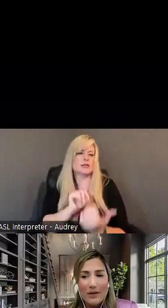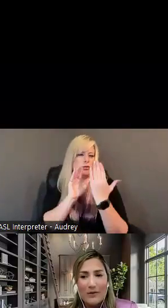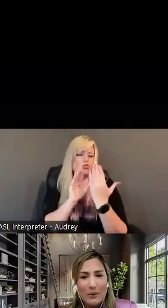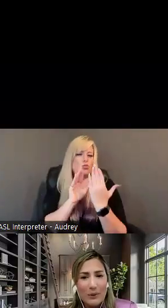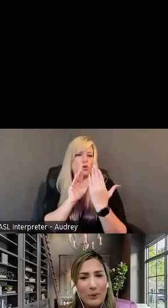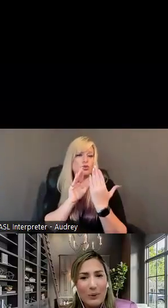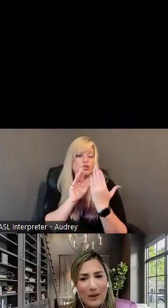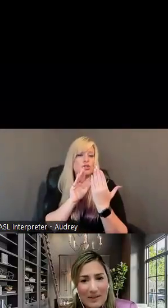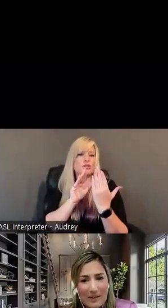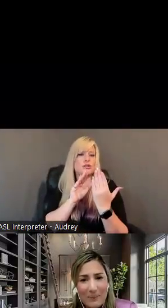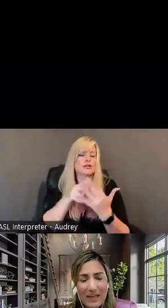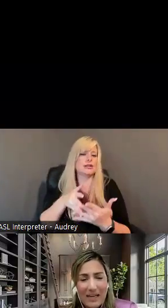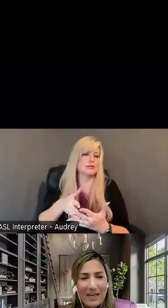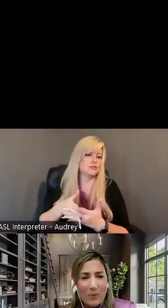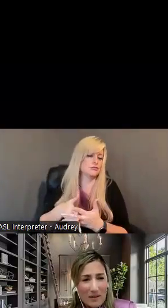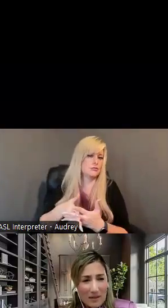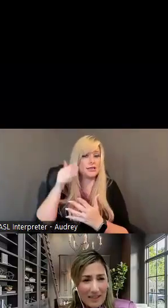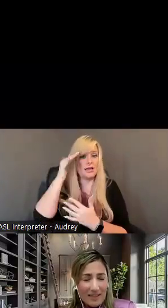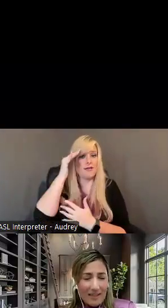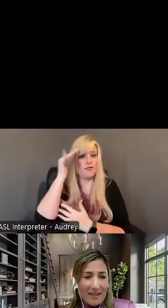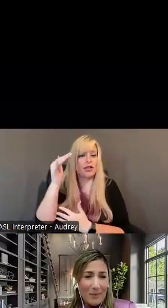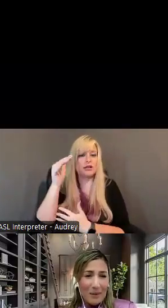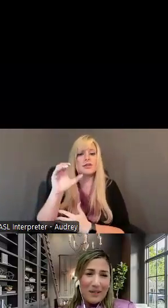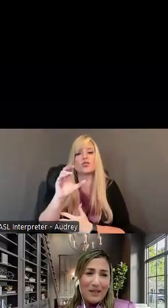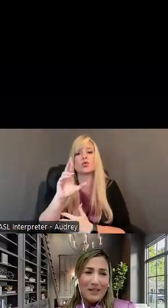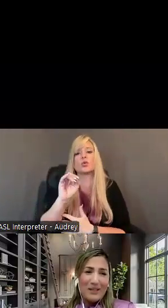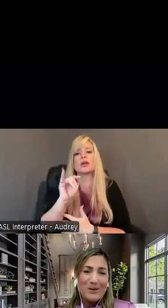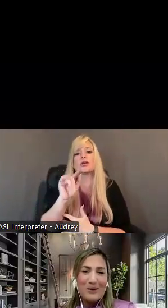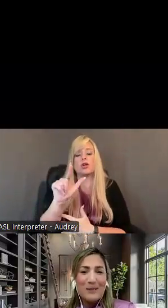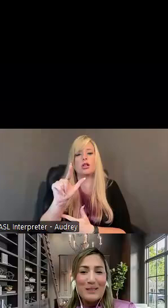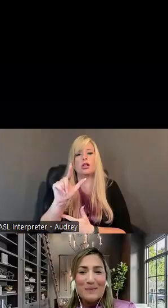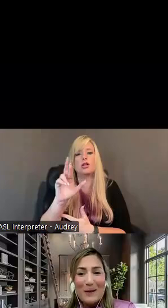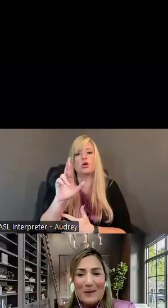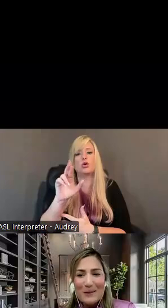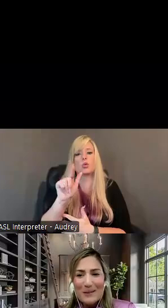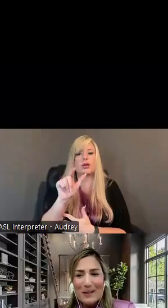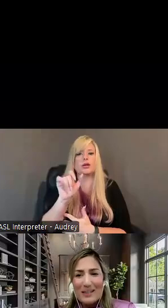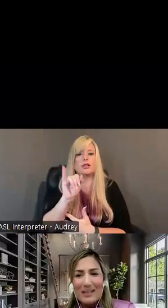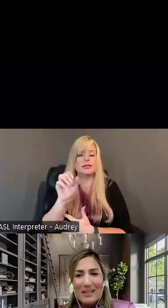of critical realism. And while technically it may be considered a mixed method study,